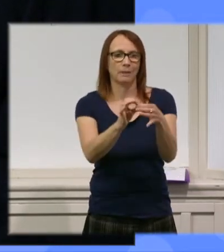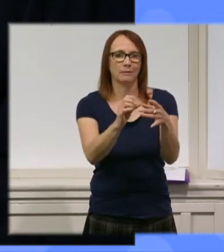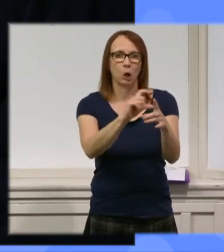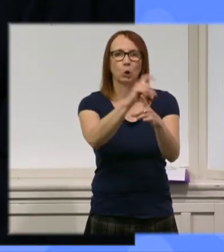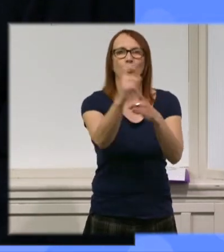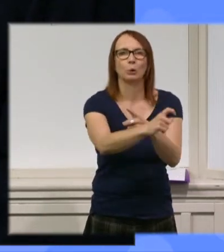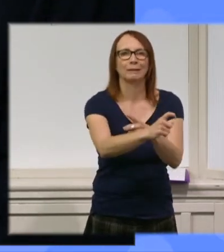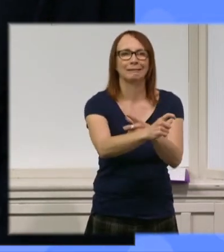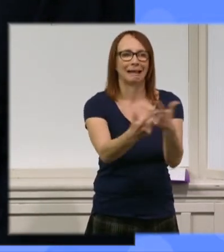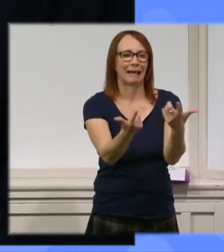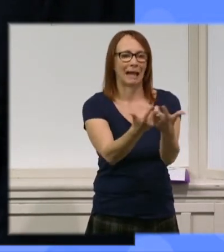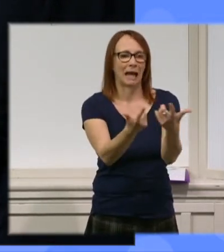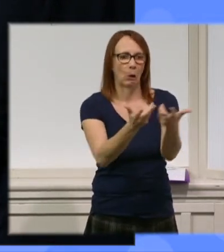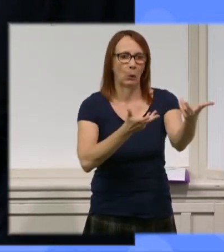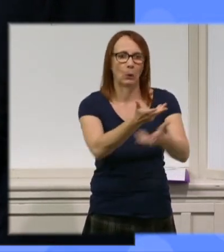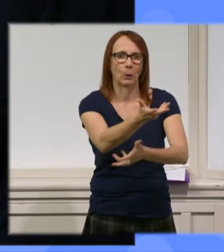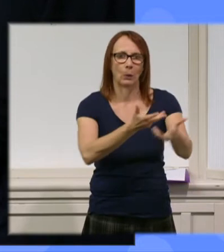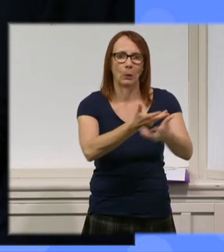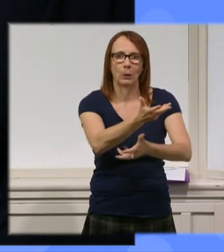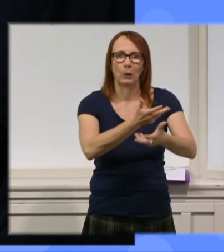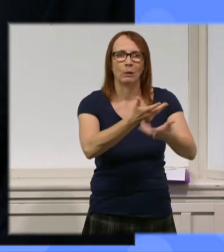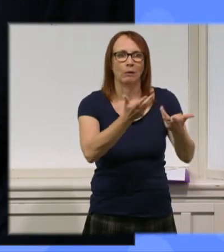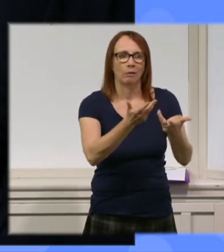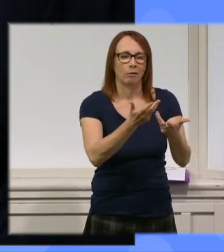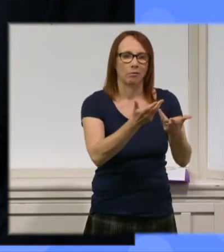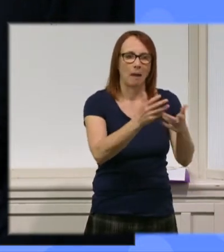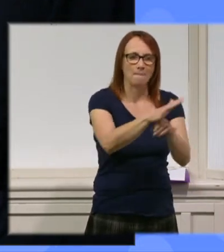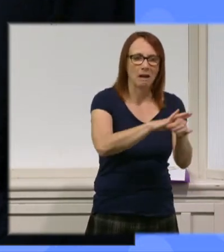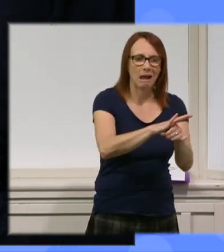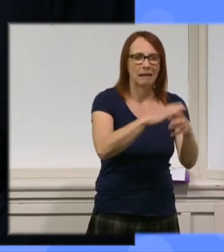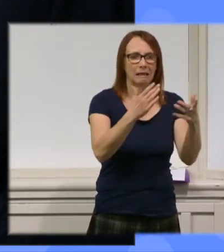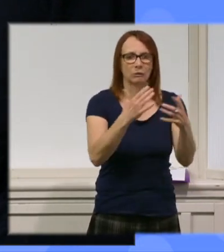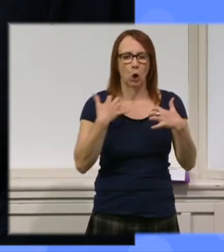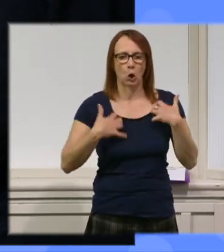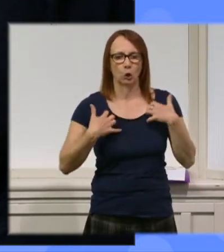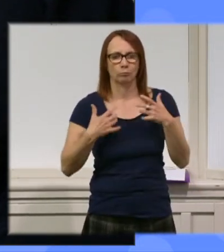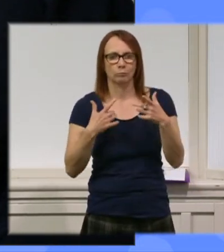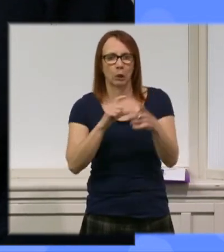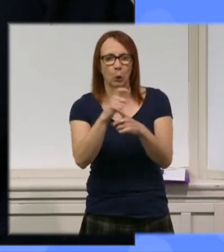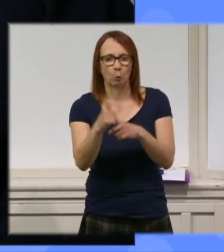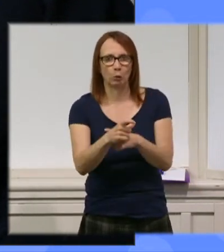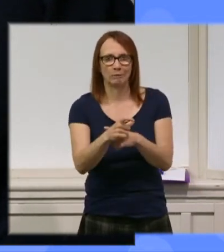communities of interest and communities of police and hard-to-reach groups there